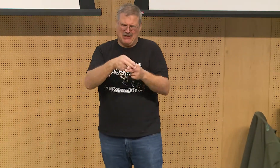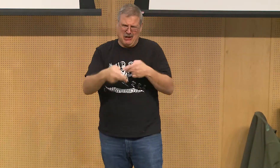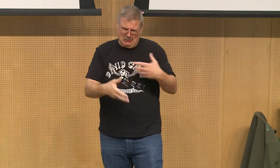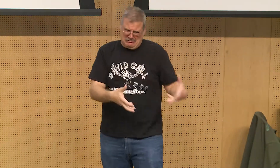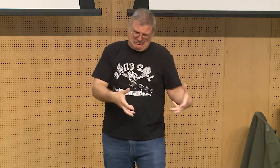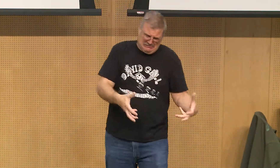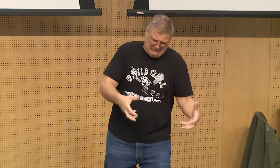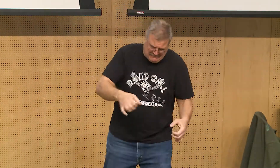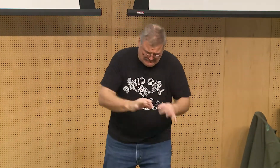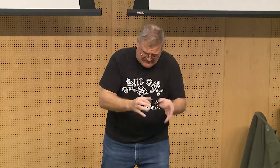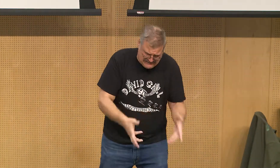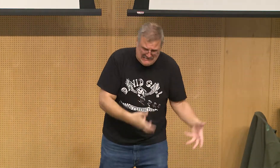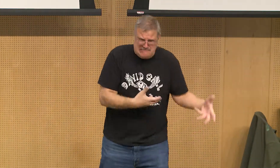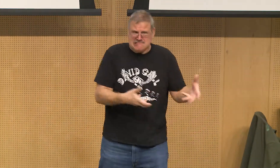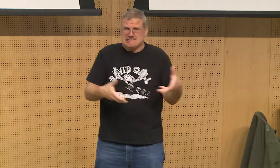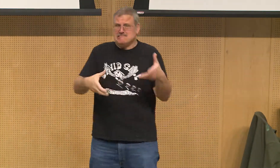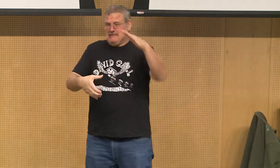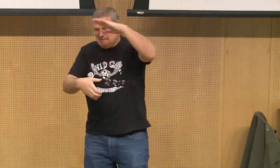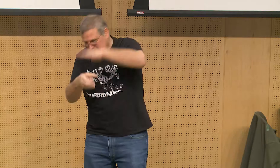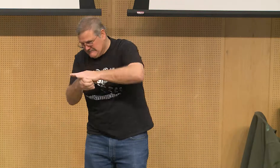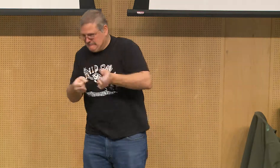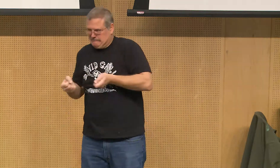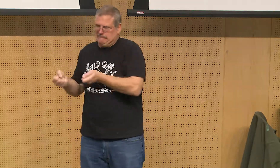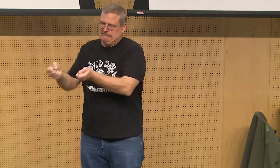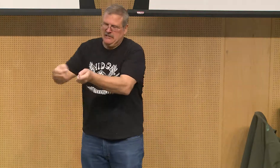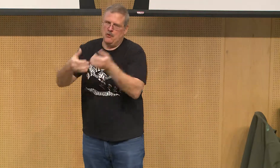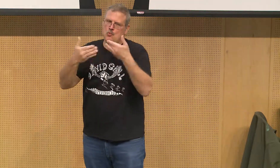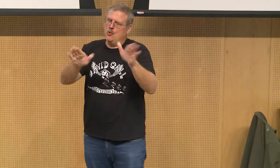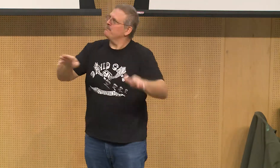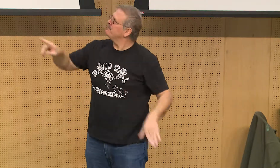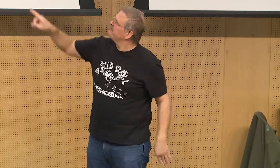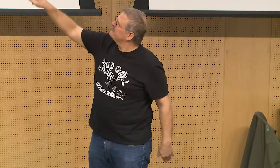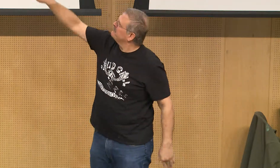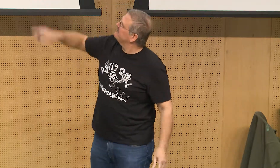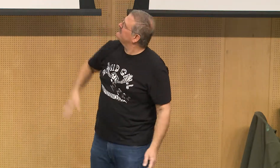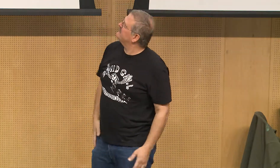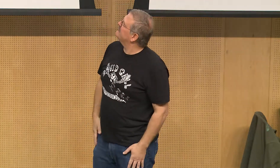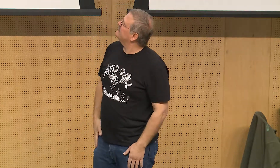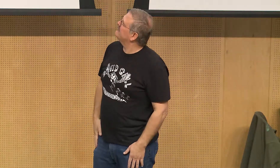It's 300 and some odd pounds, had to get it into my shop, got it in there.